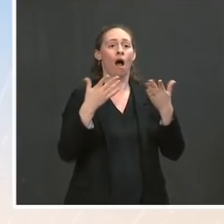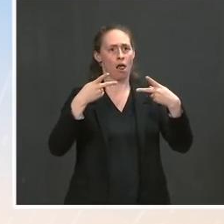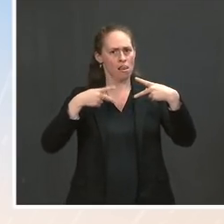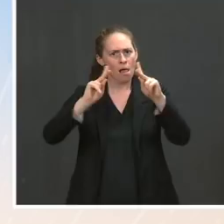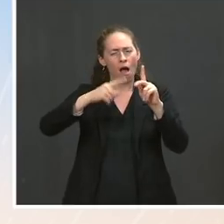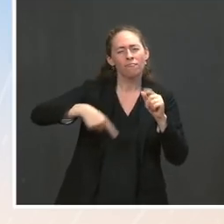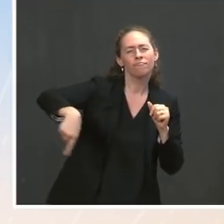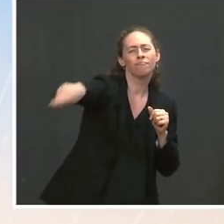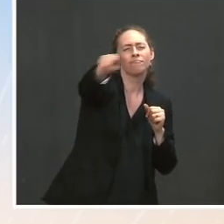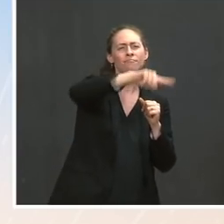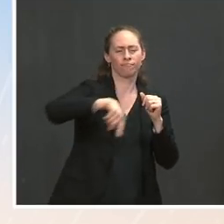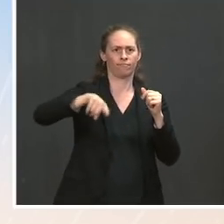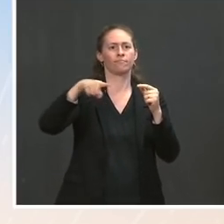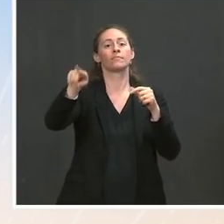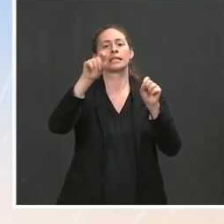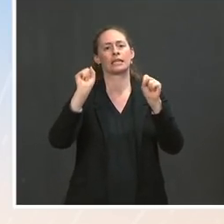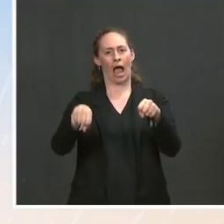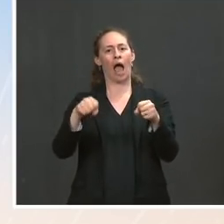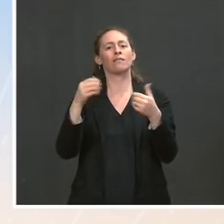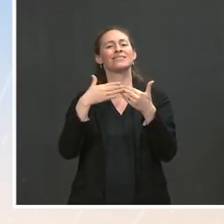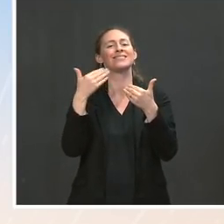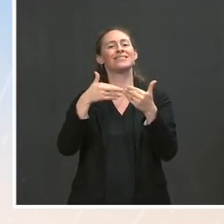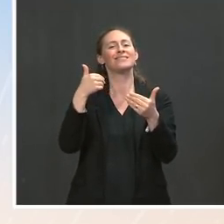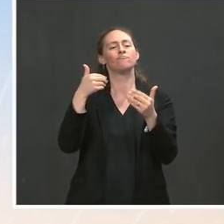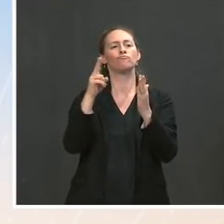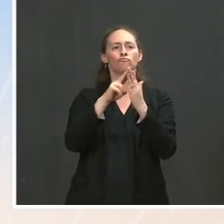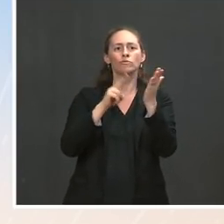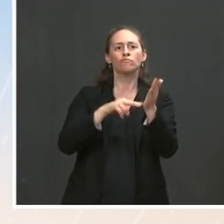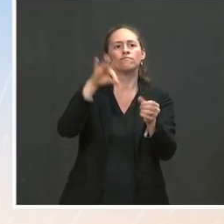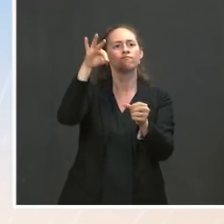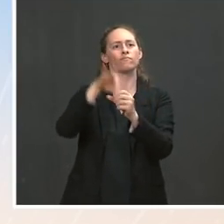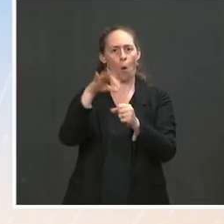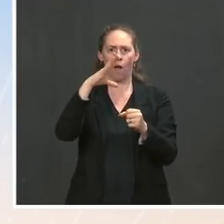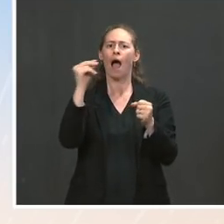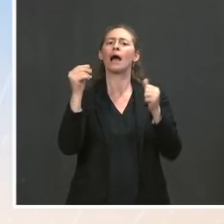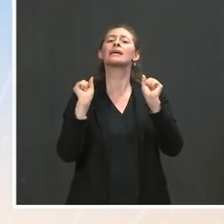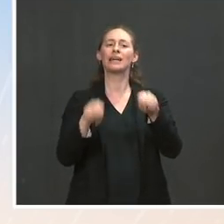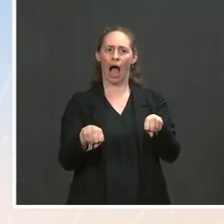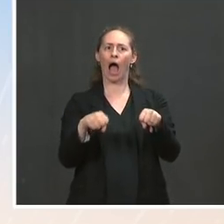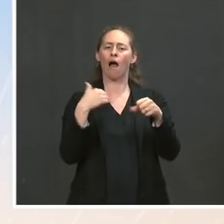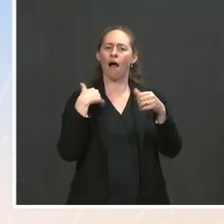and to prevent attacks on the sacred right to vote. I'll also note that when he was in Georgia just two weeks ago,